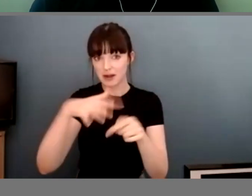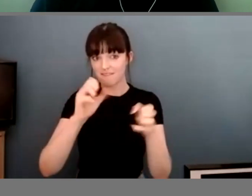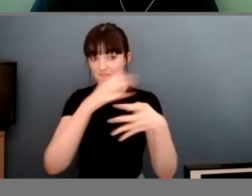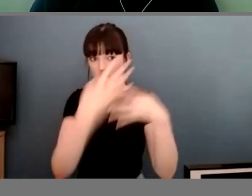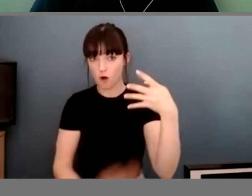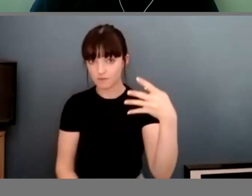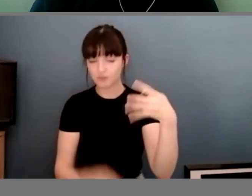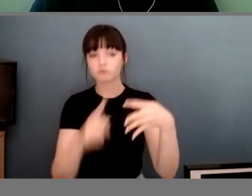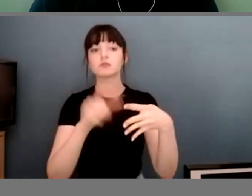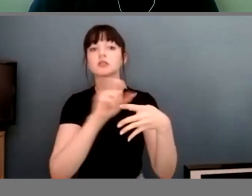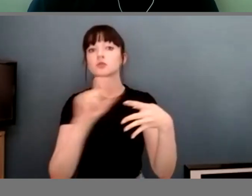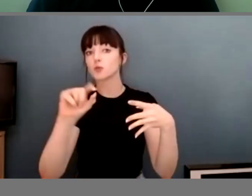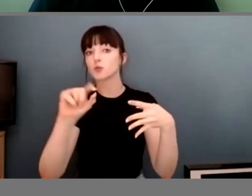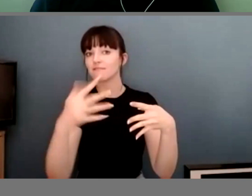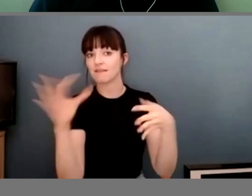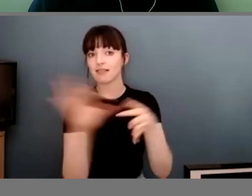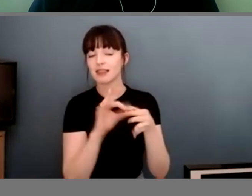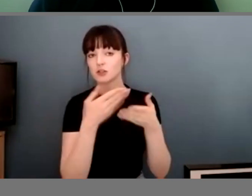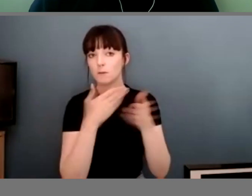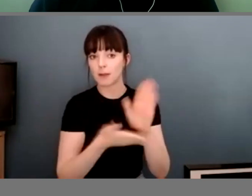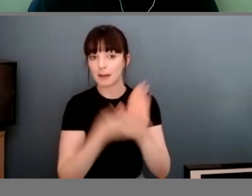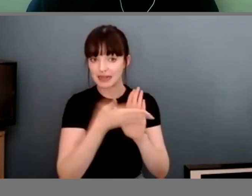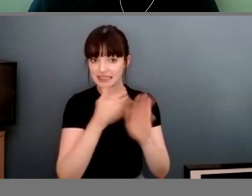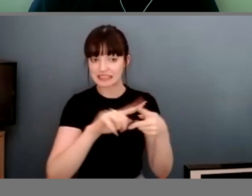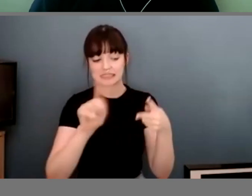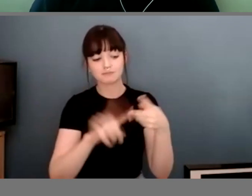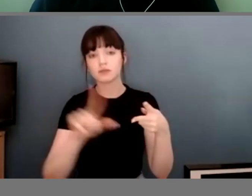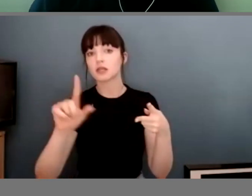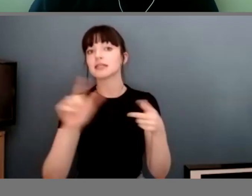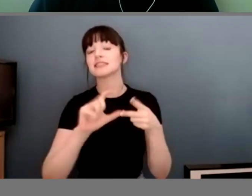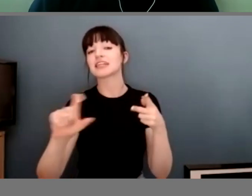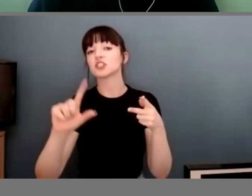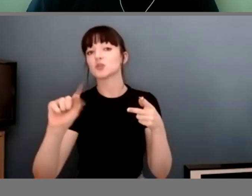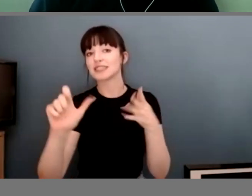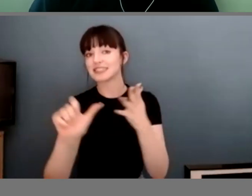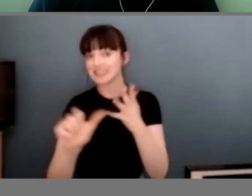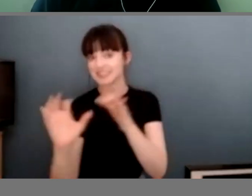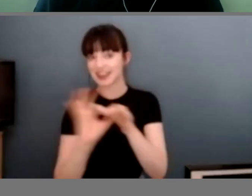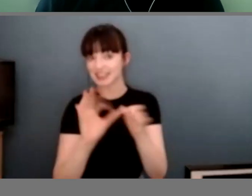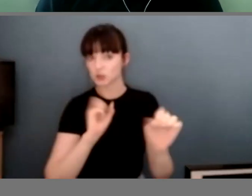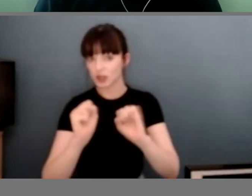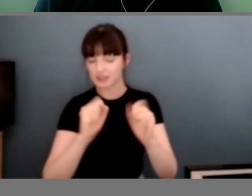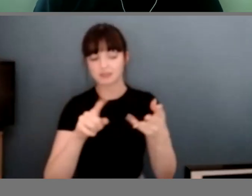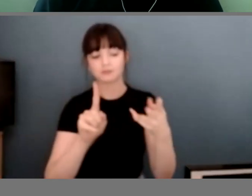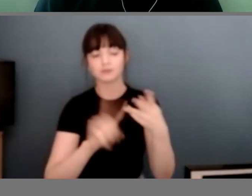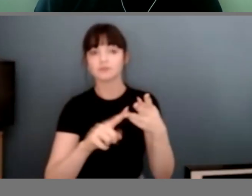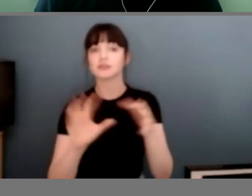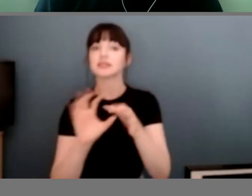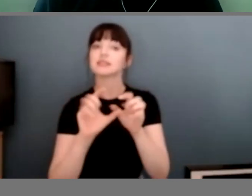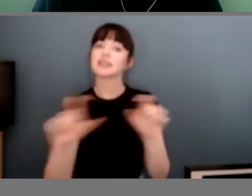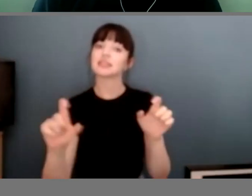around public buildings and section 26 around services and section 29 is around heritage sites.